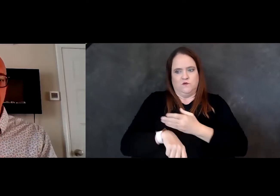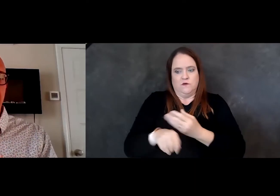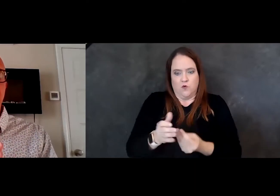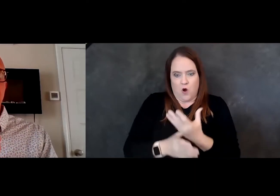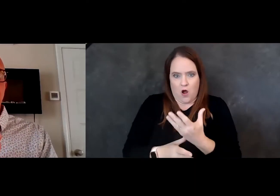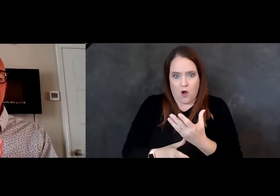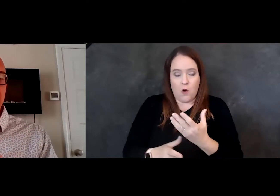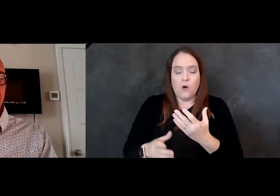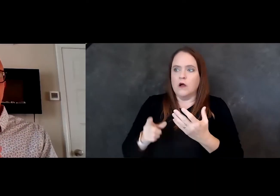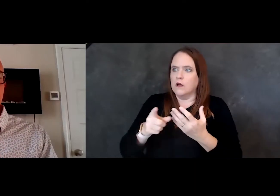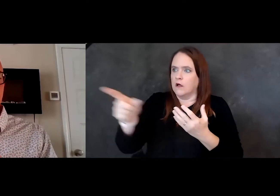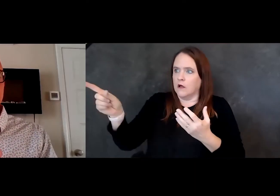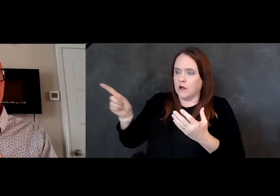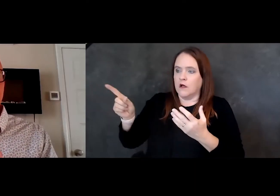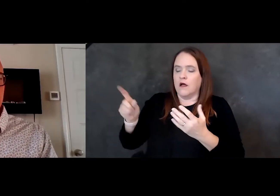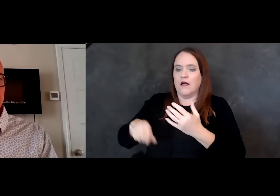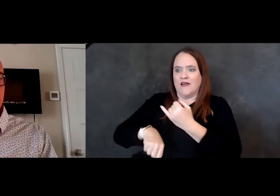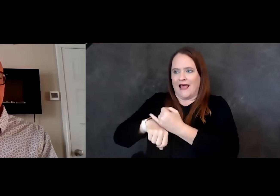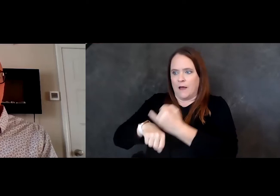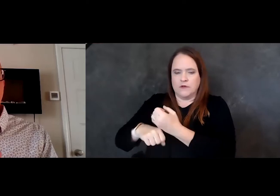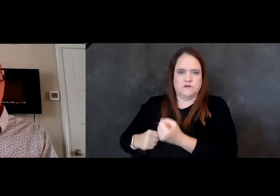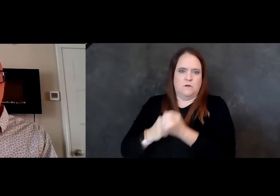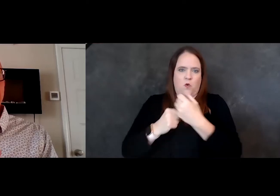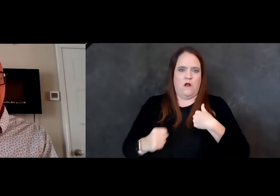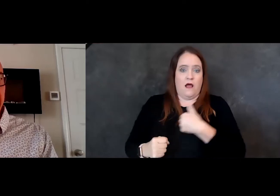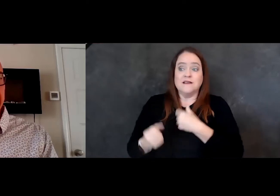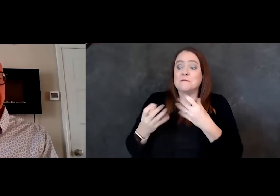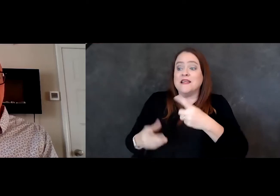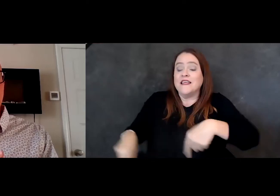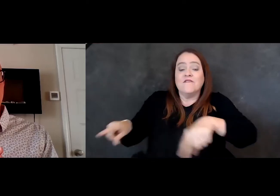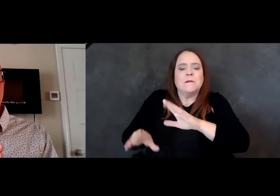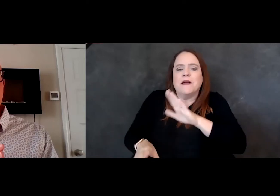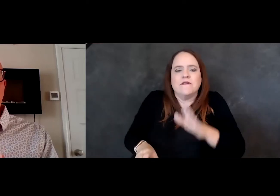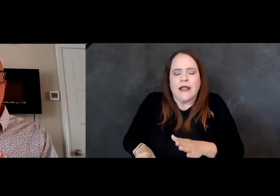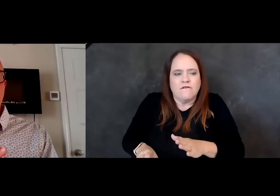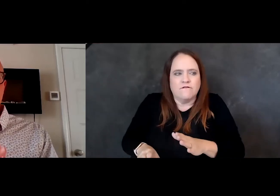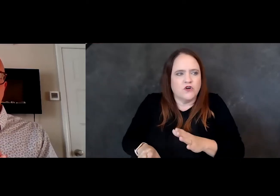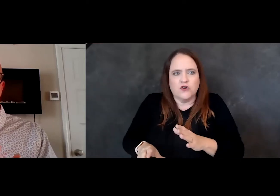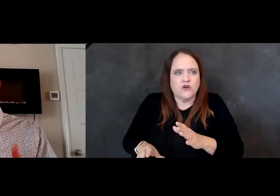with the idea of serving the Deaf community on our campus in a way that was more than